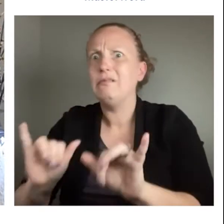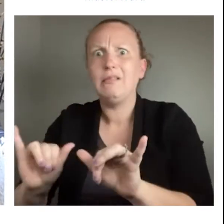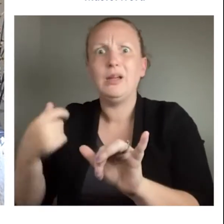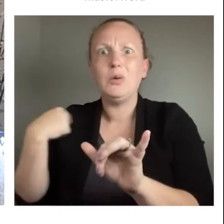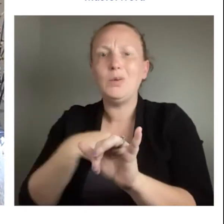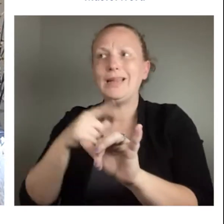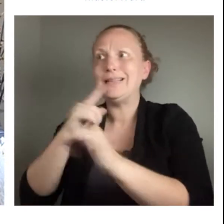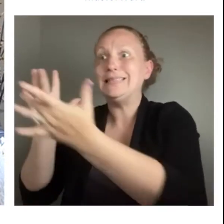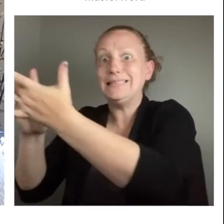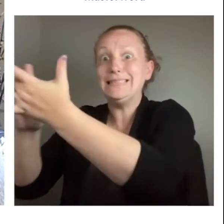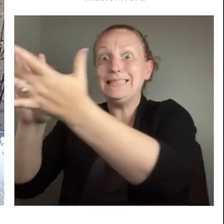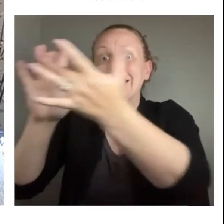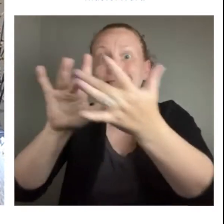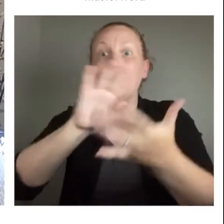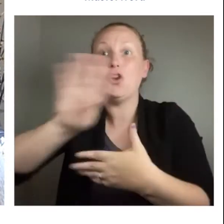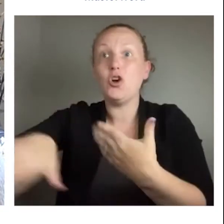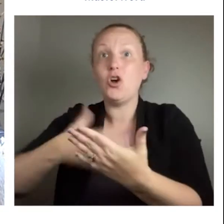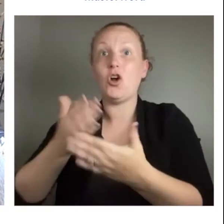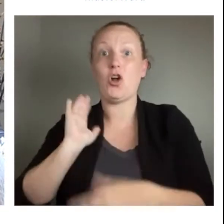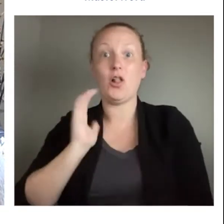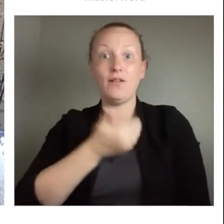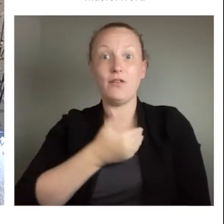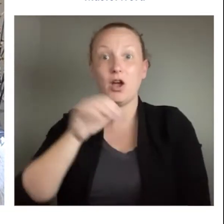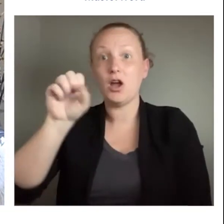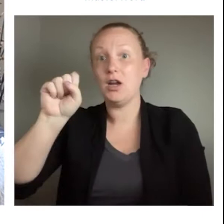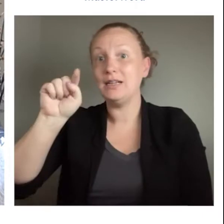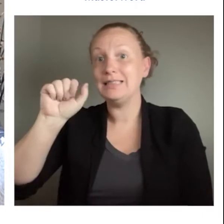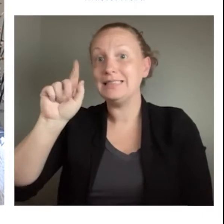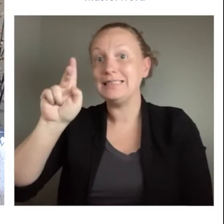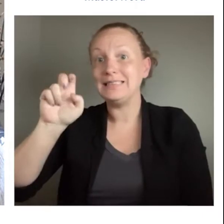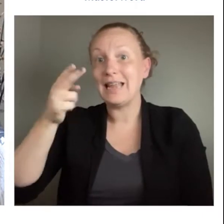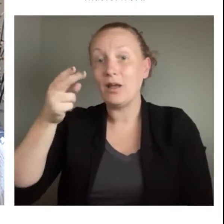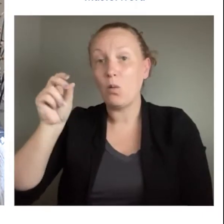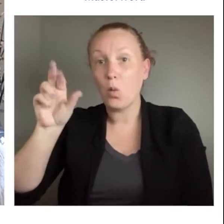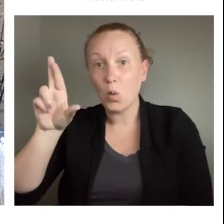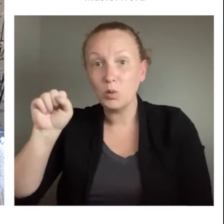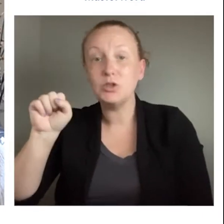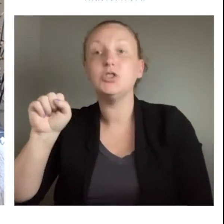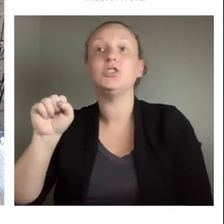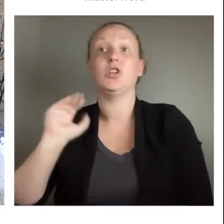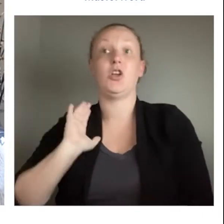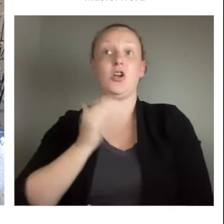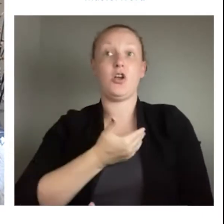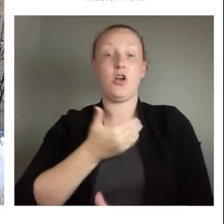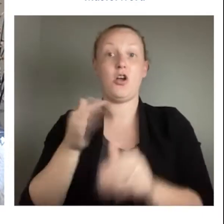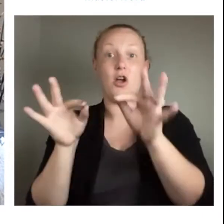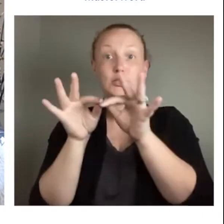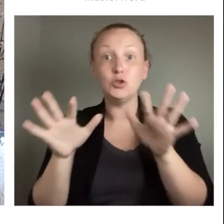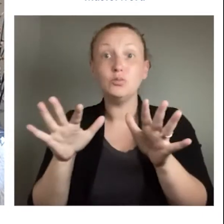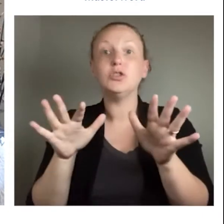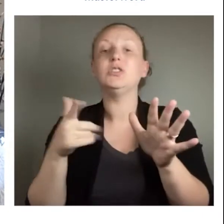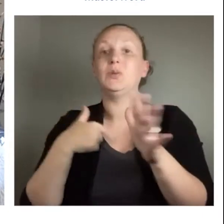our interpreters letting them know that old assignments were cancel or postpone for a virtual format.